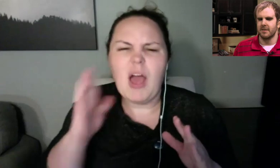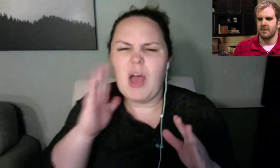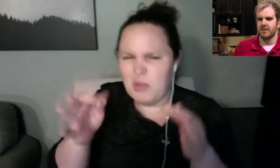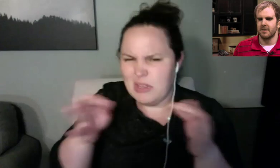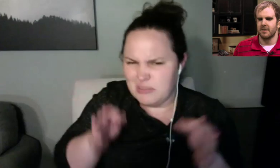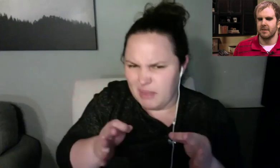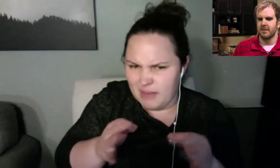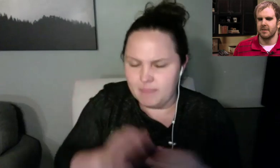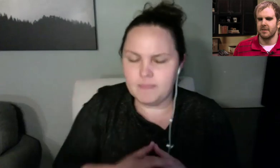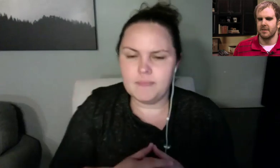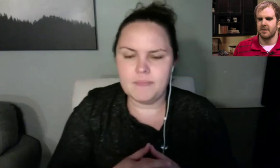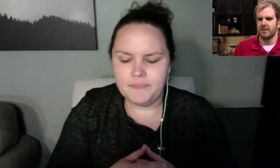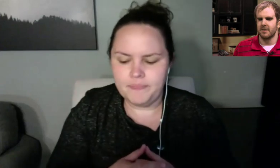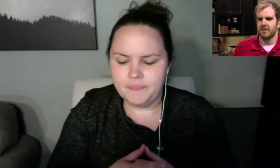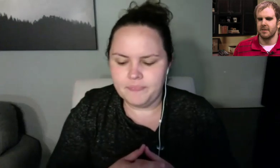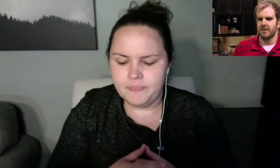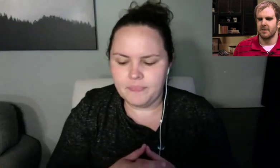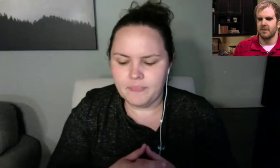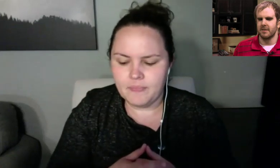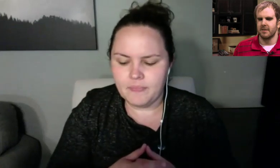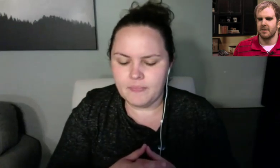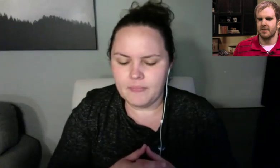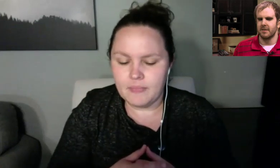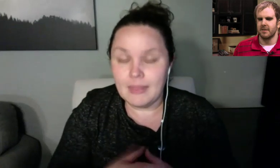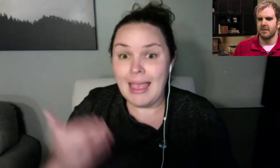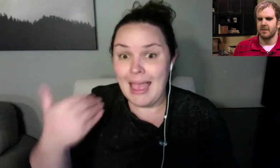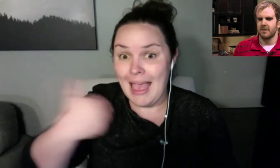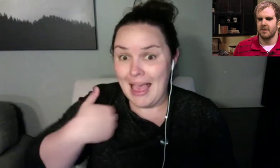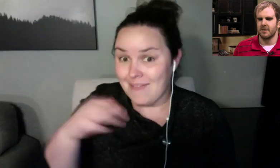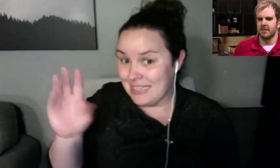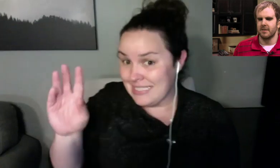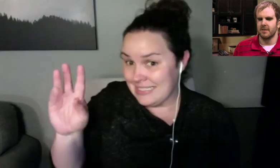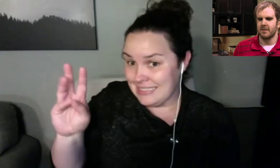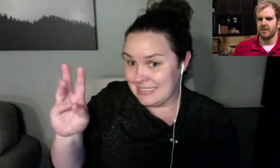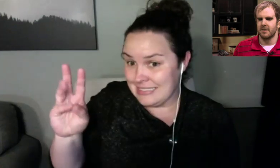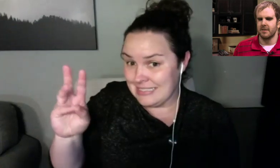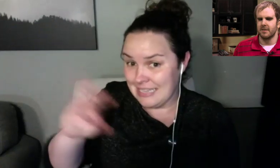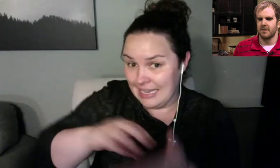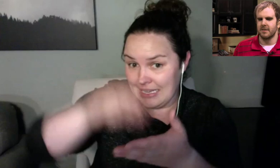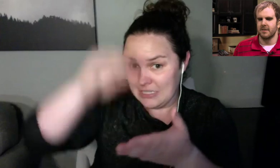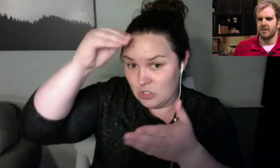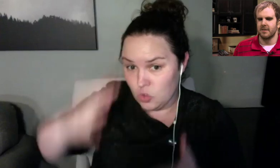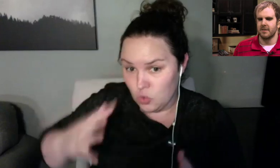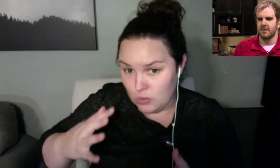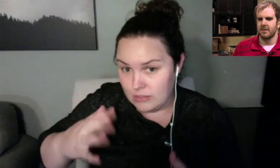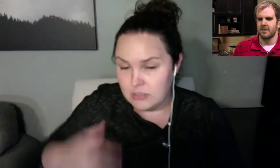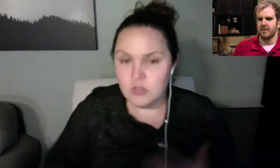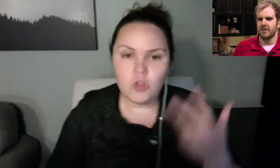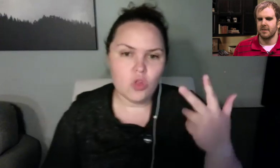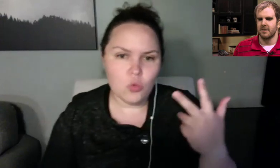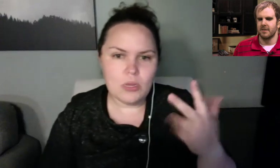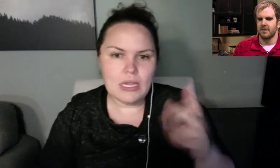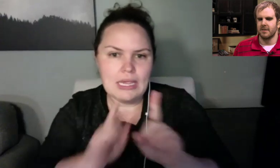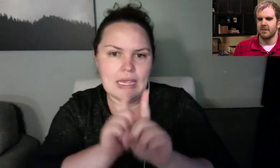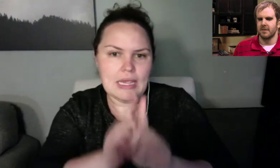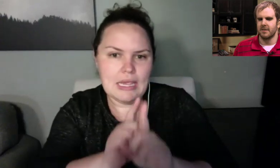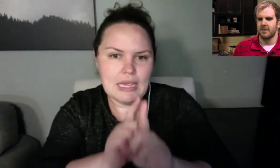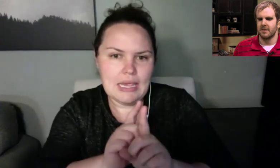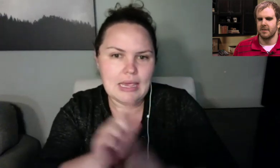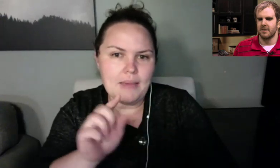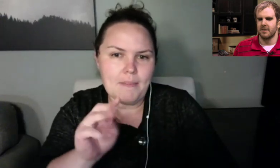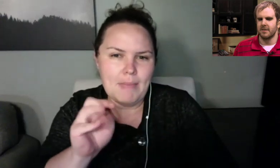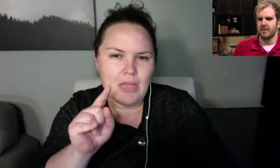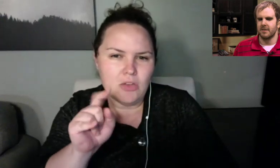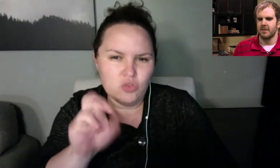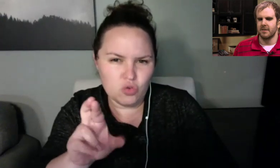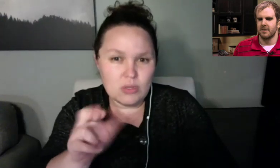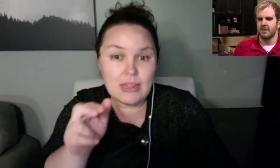We have six students and three mentors who are going through this Transition